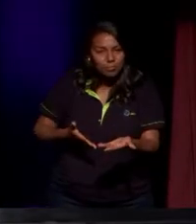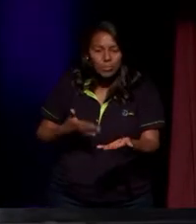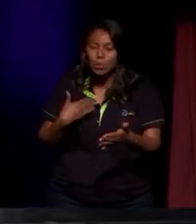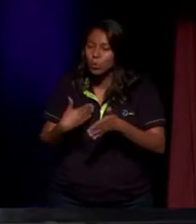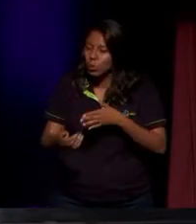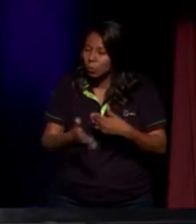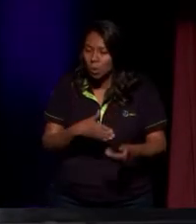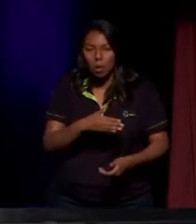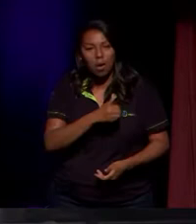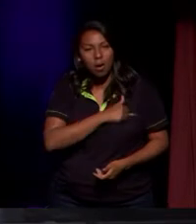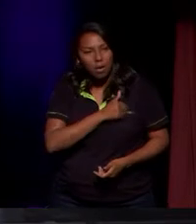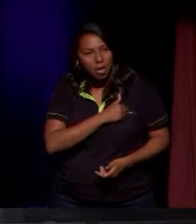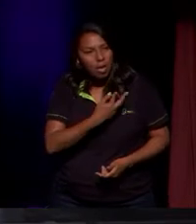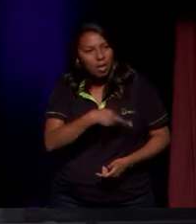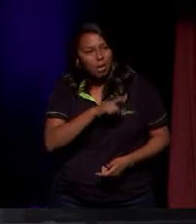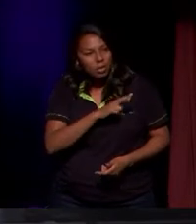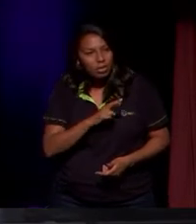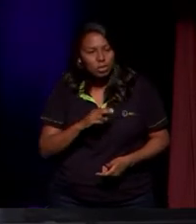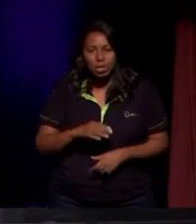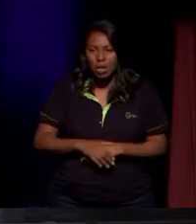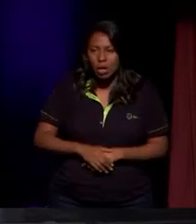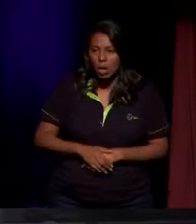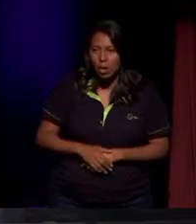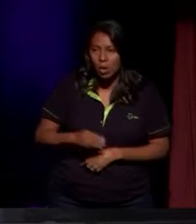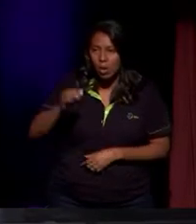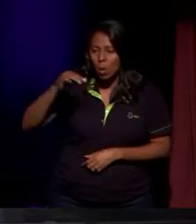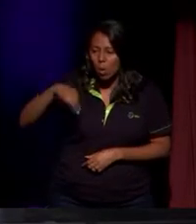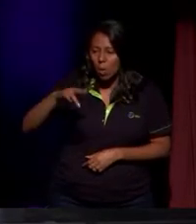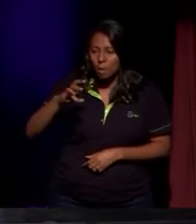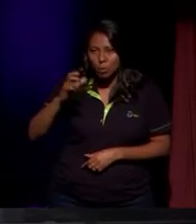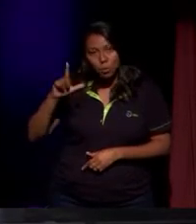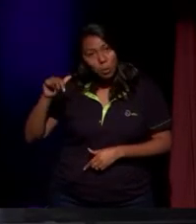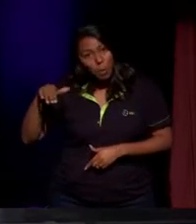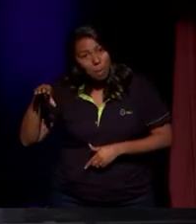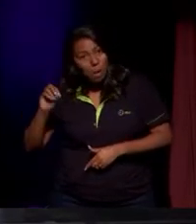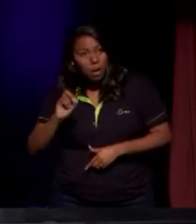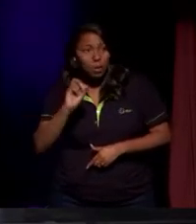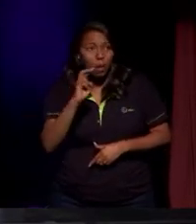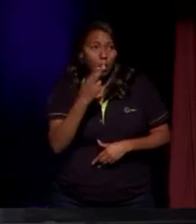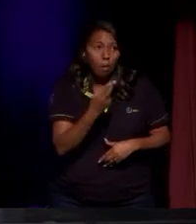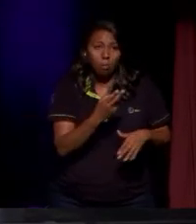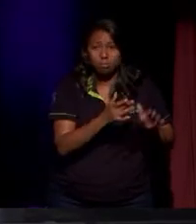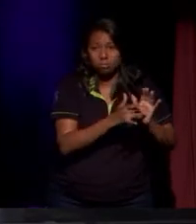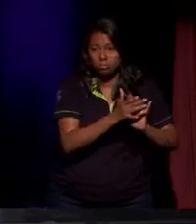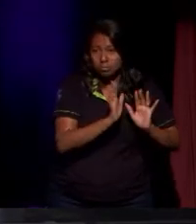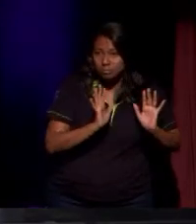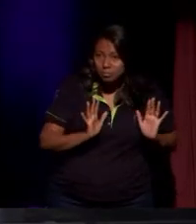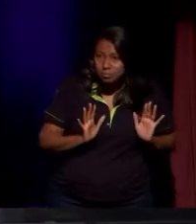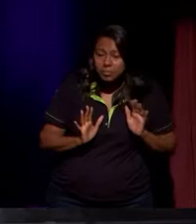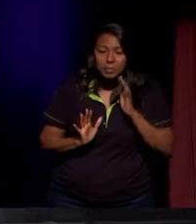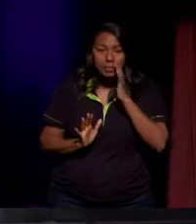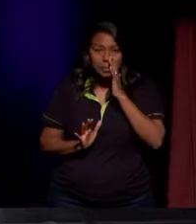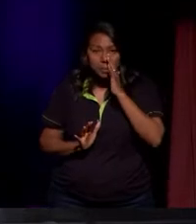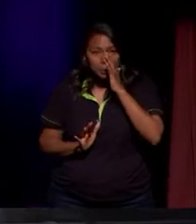no matter if Muslim, no matter if Christian, this is in the Lebanese Code.